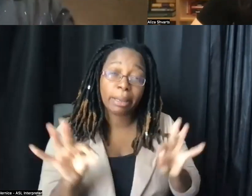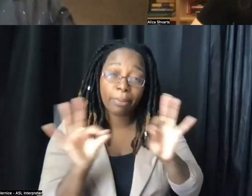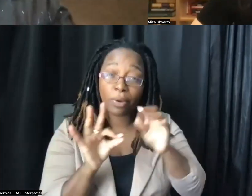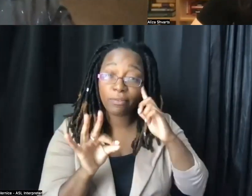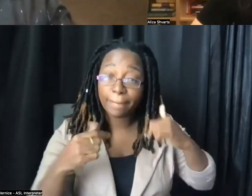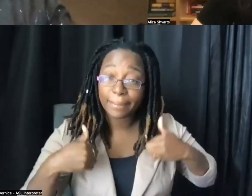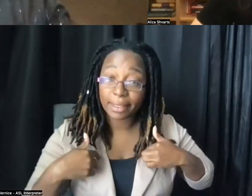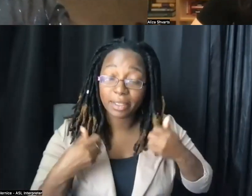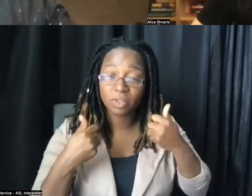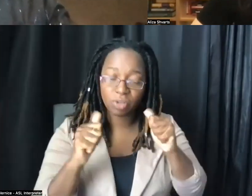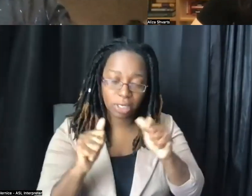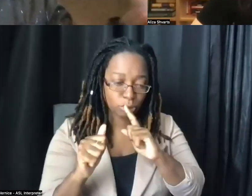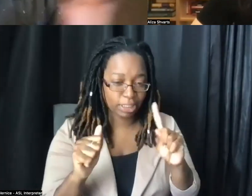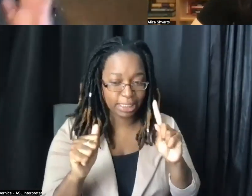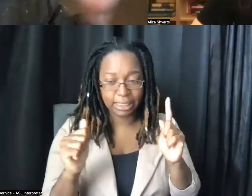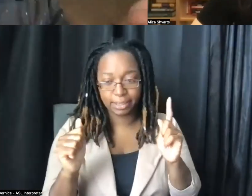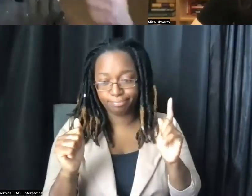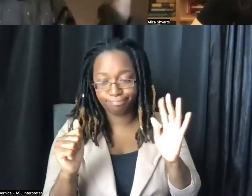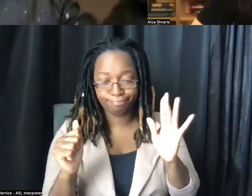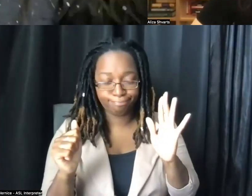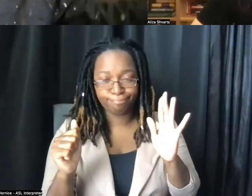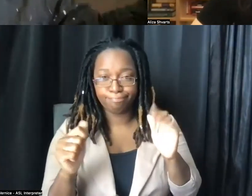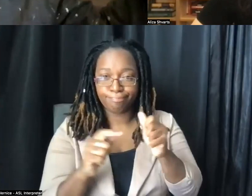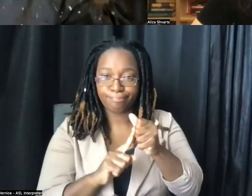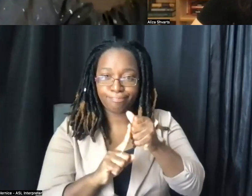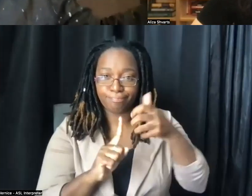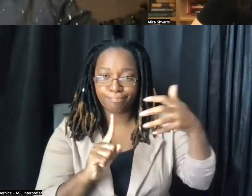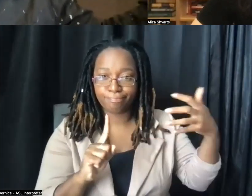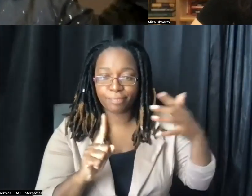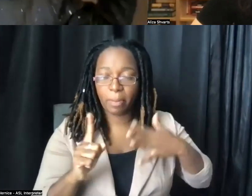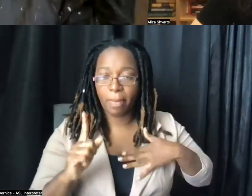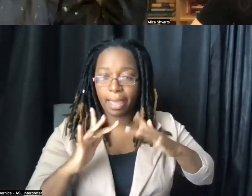So it has been important for me to try to broaden